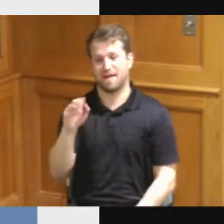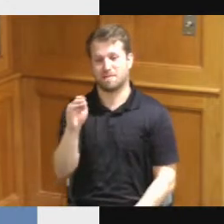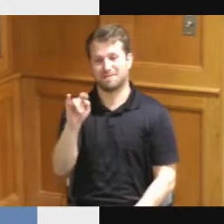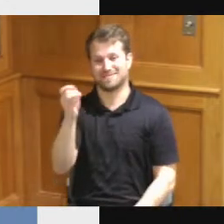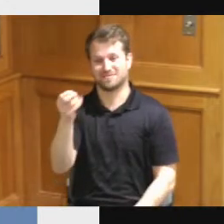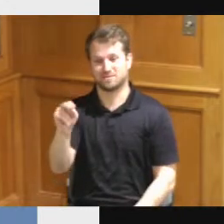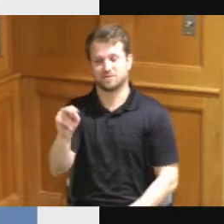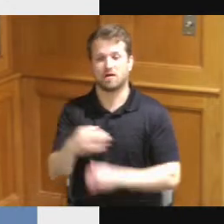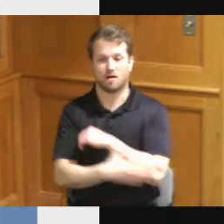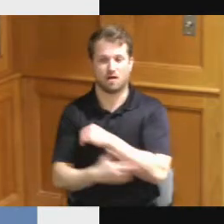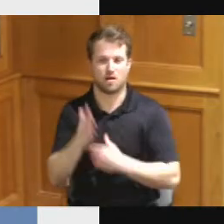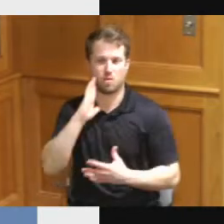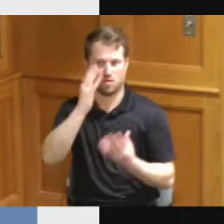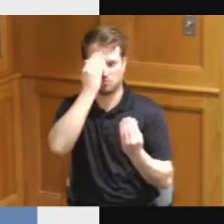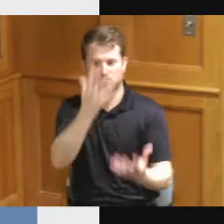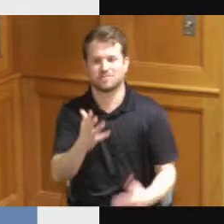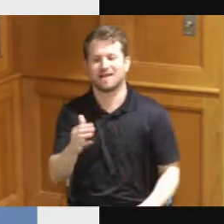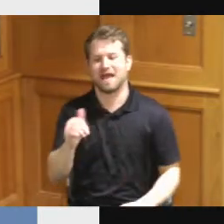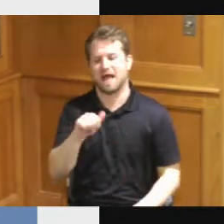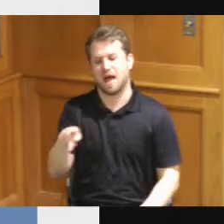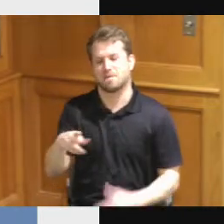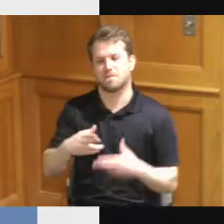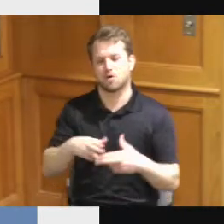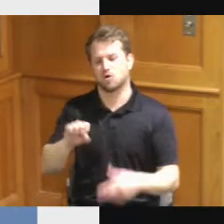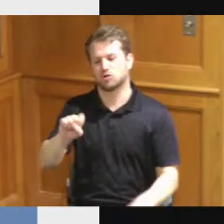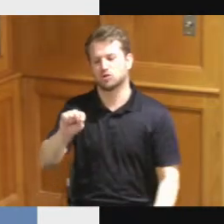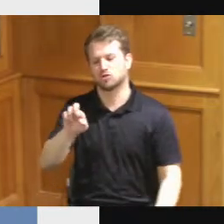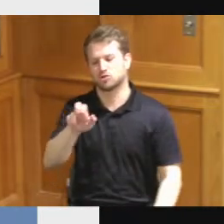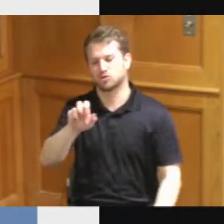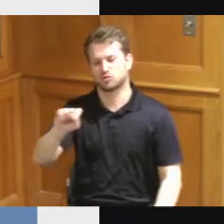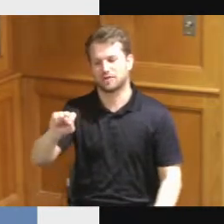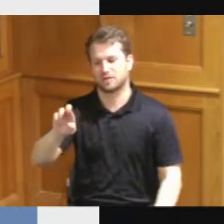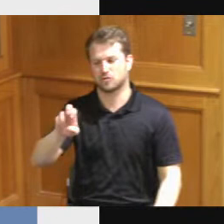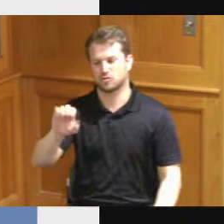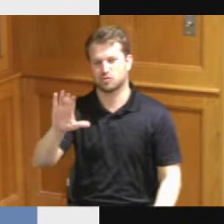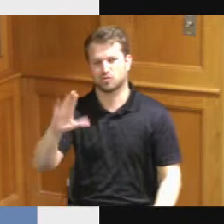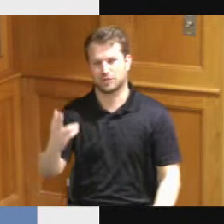I'll share with you is we have an app called Street reach that we developed with NKU that